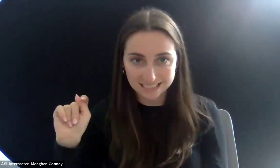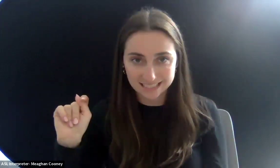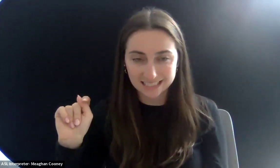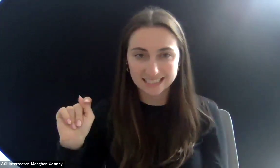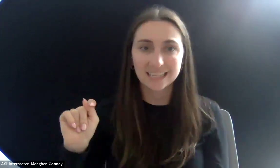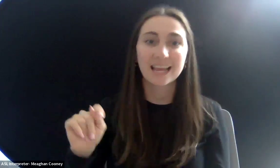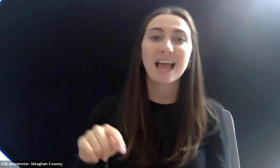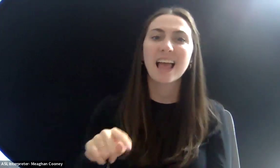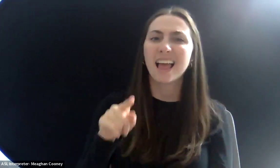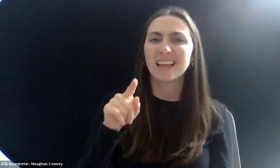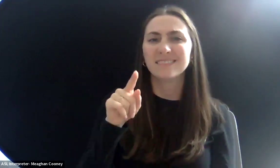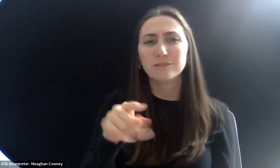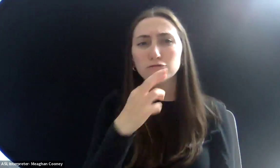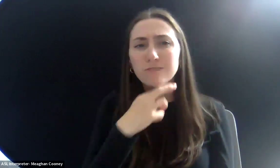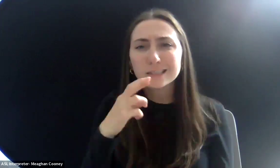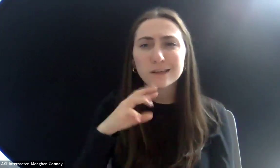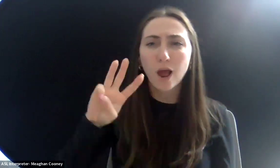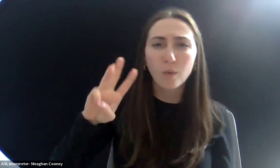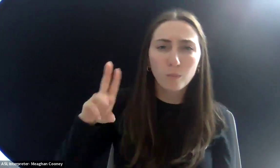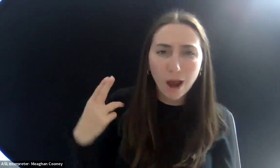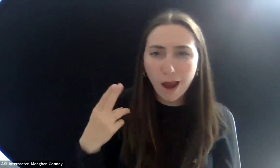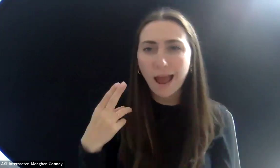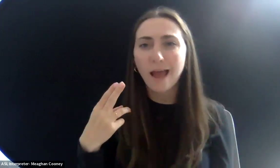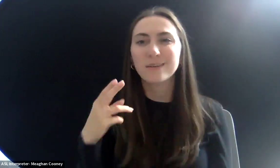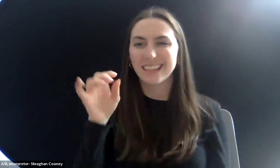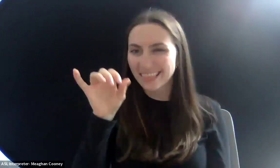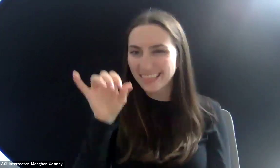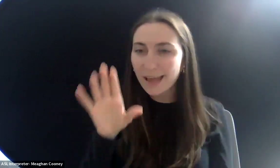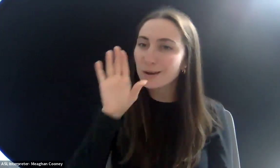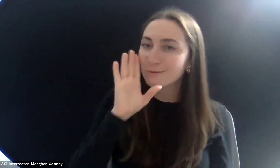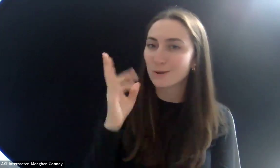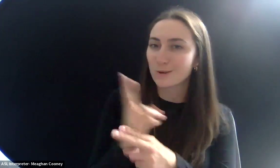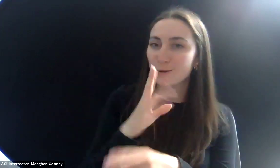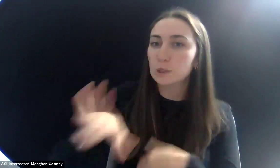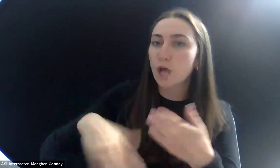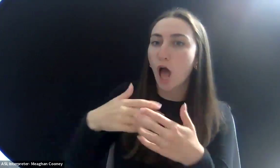same sort of pattern. It would be the all electric pathway, the specialized code